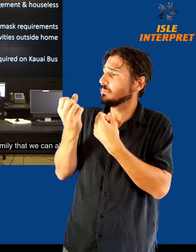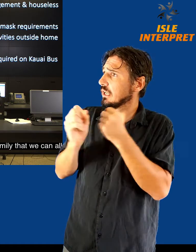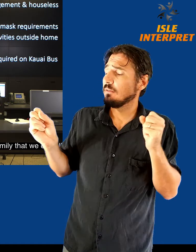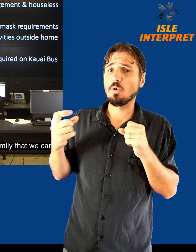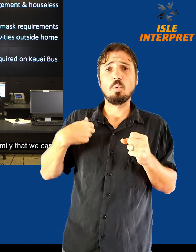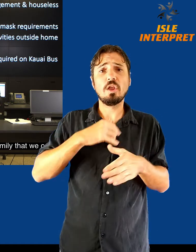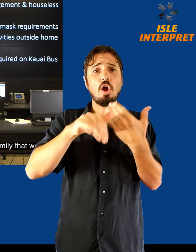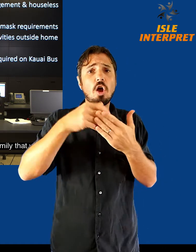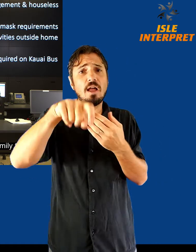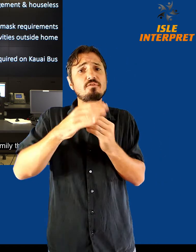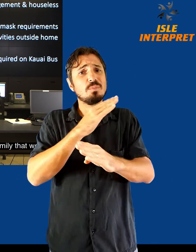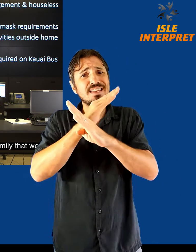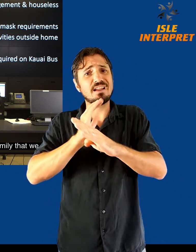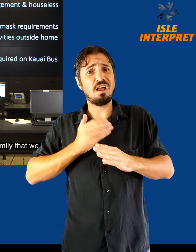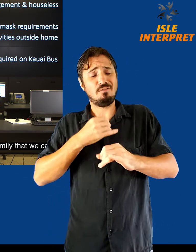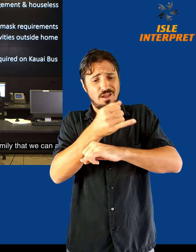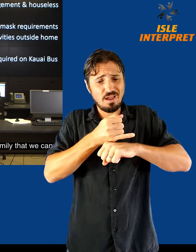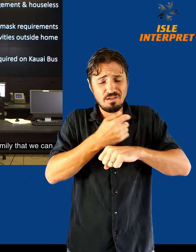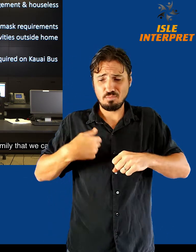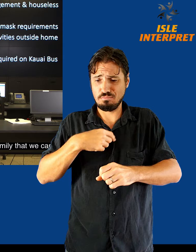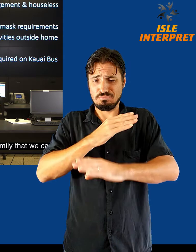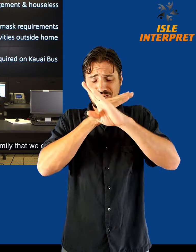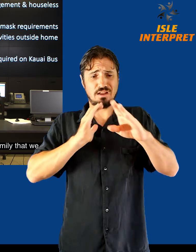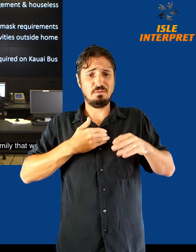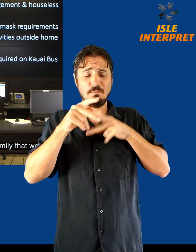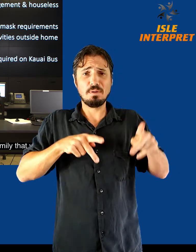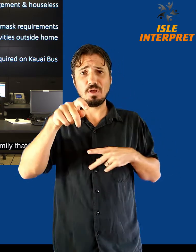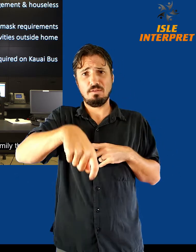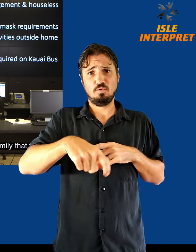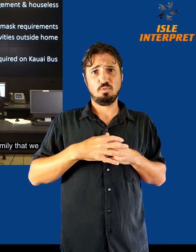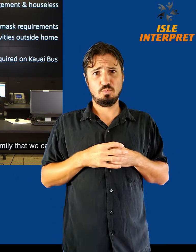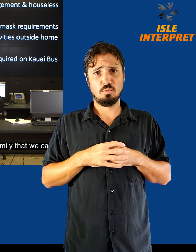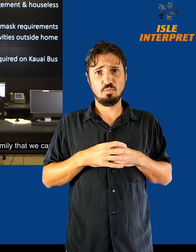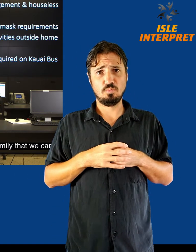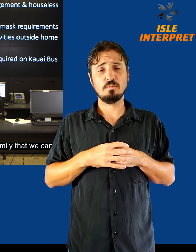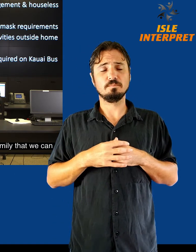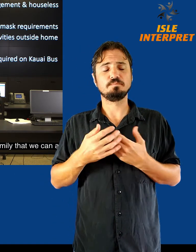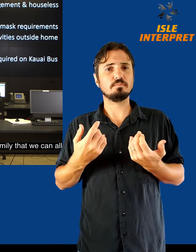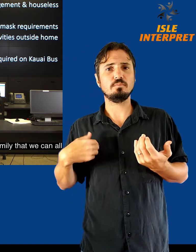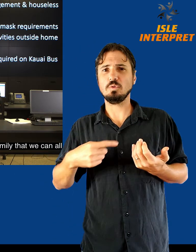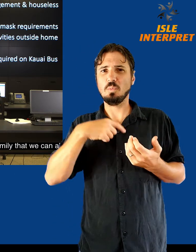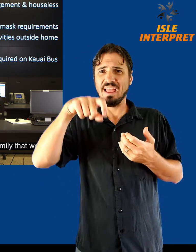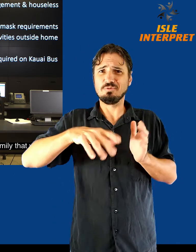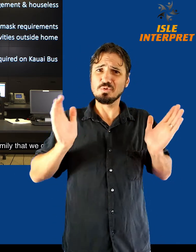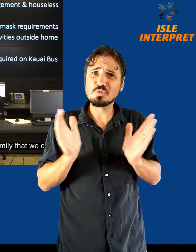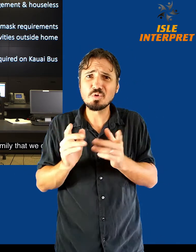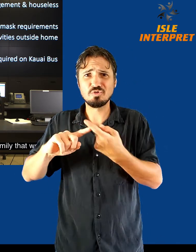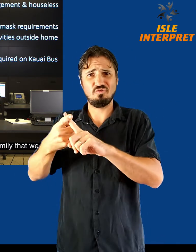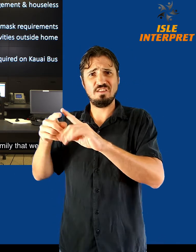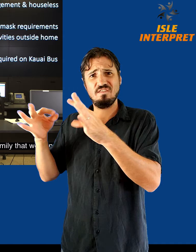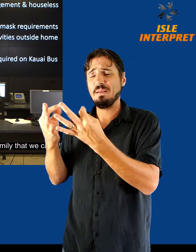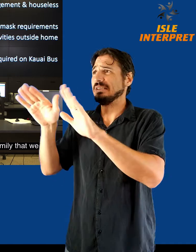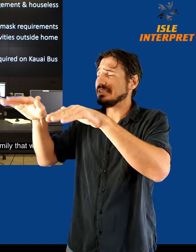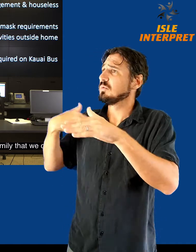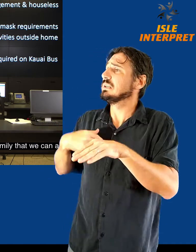It all starts with our individual behavior and encouraging our own friends and family that we can all do this. That we are all in this together.